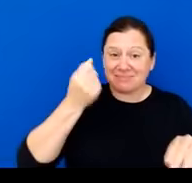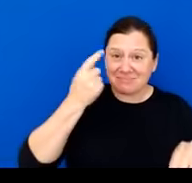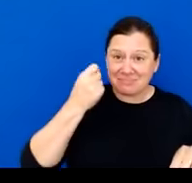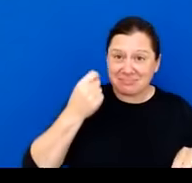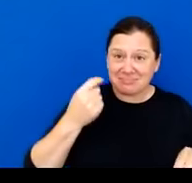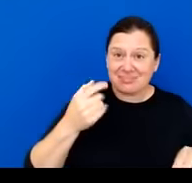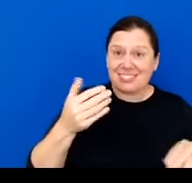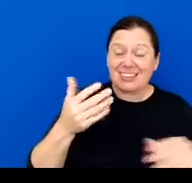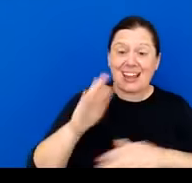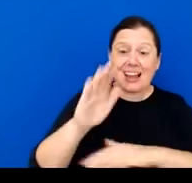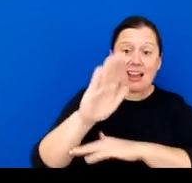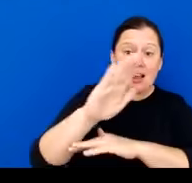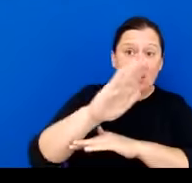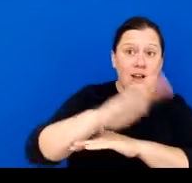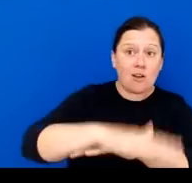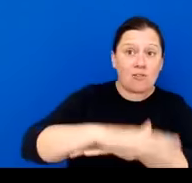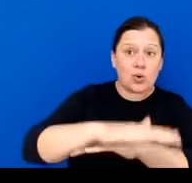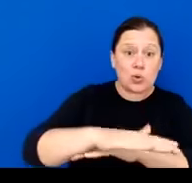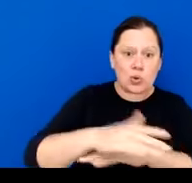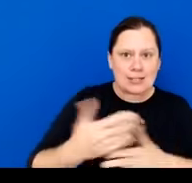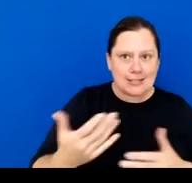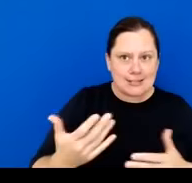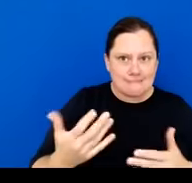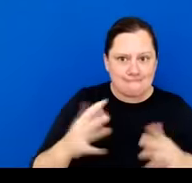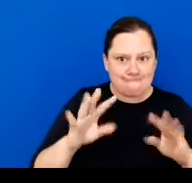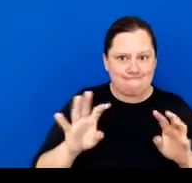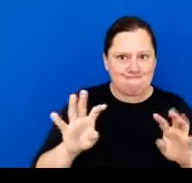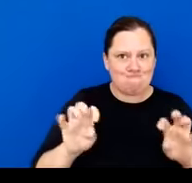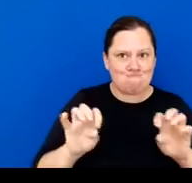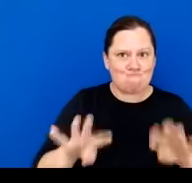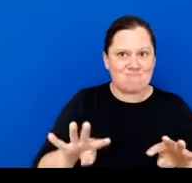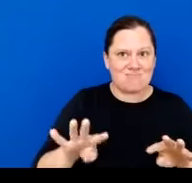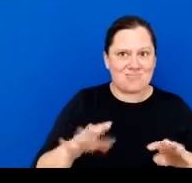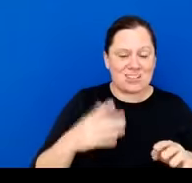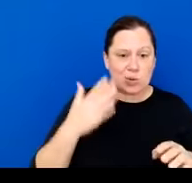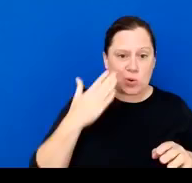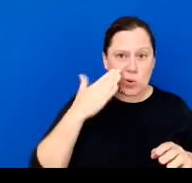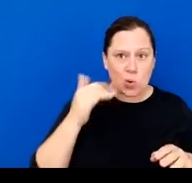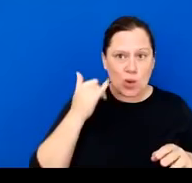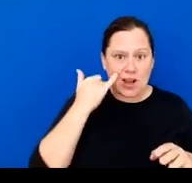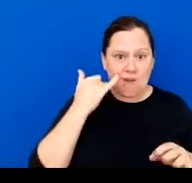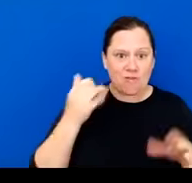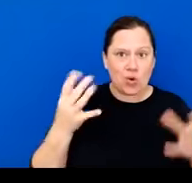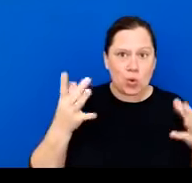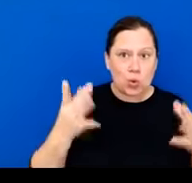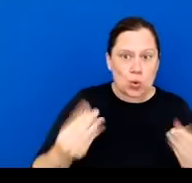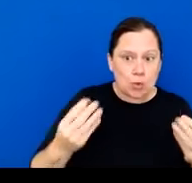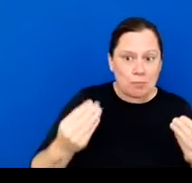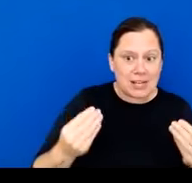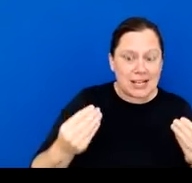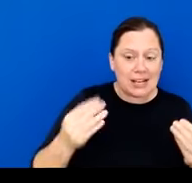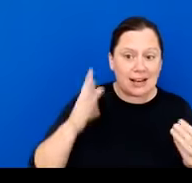to come down to where it's going to be at a point where we can support some burning and then the winds are going to come in to